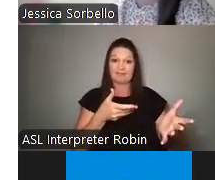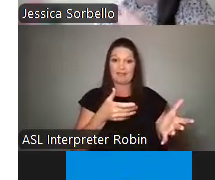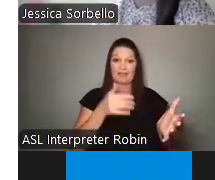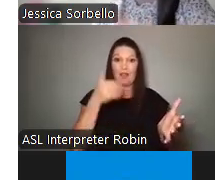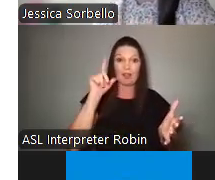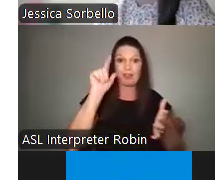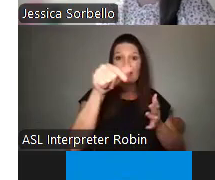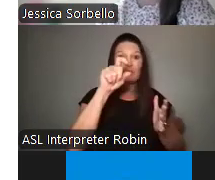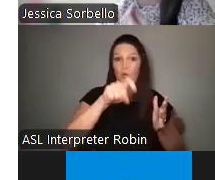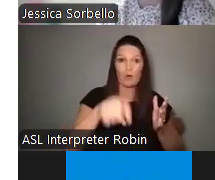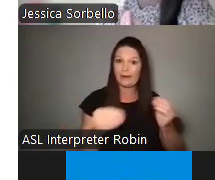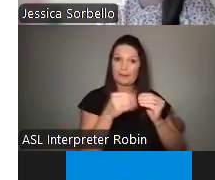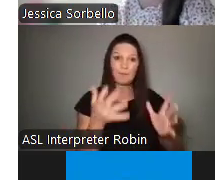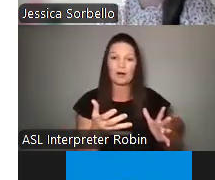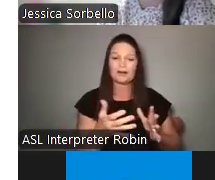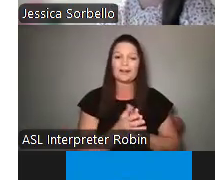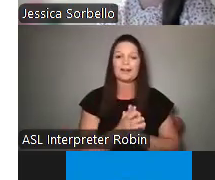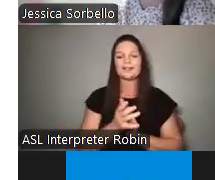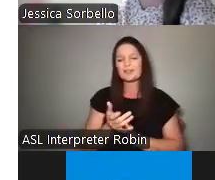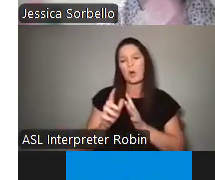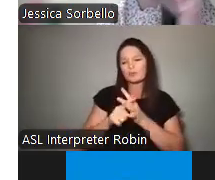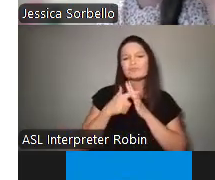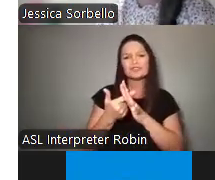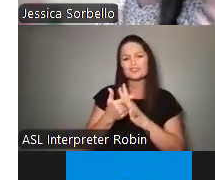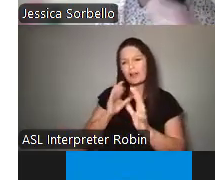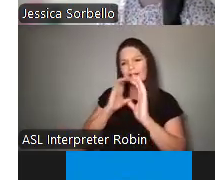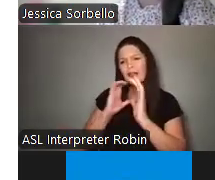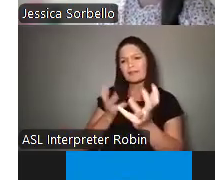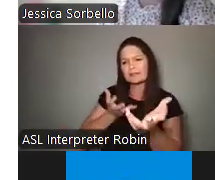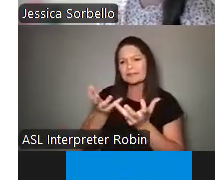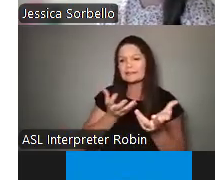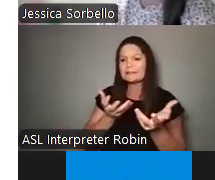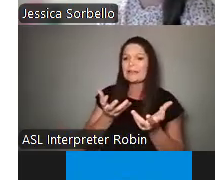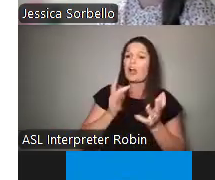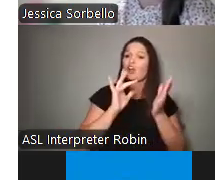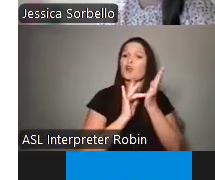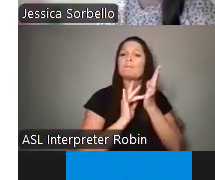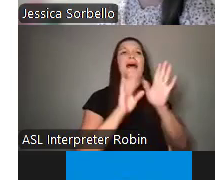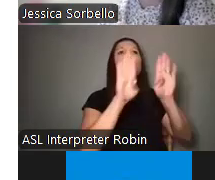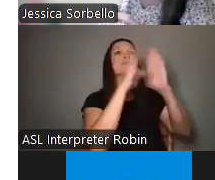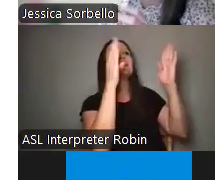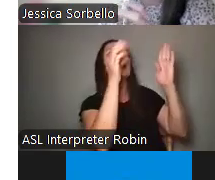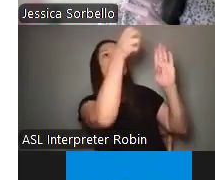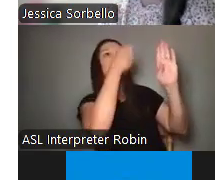your medicine cabinet together or again, it is activated charcoal, you add a little bit of warm water and the